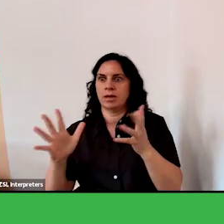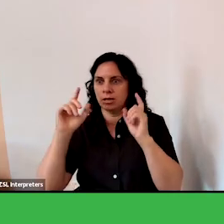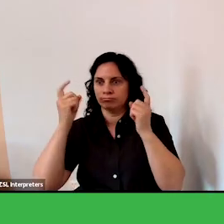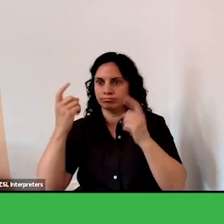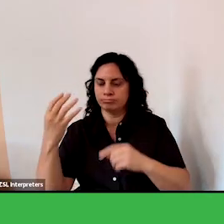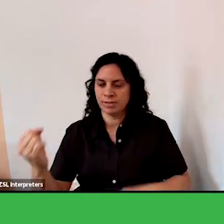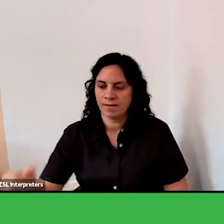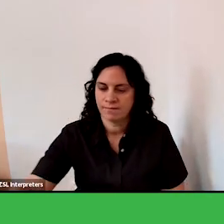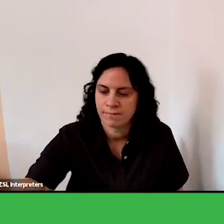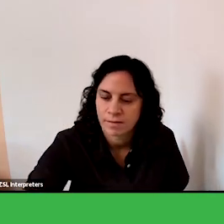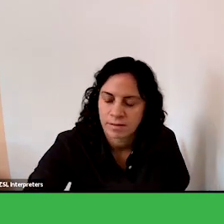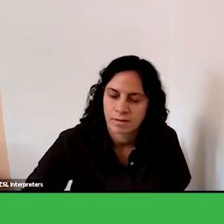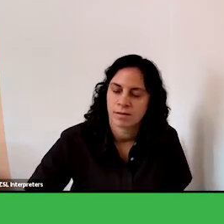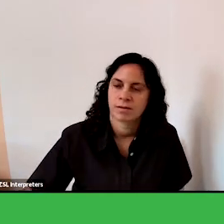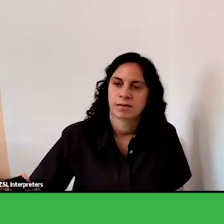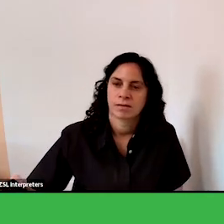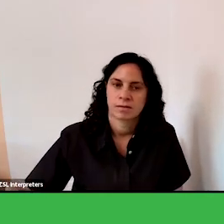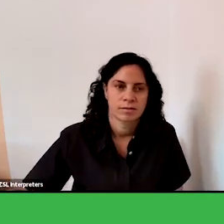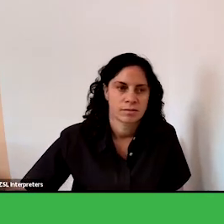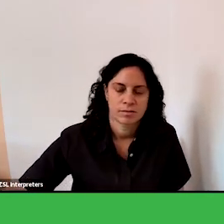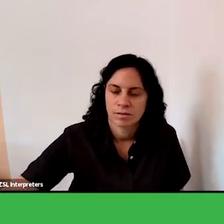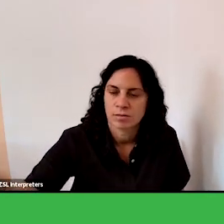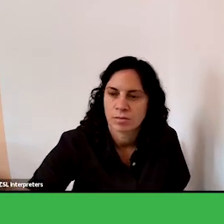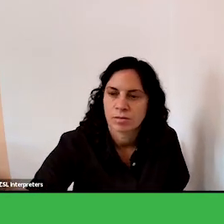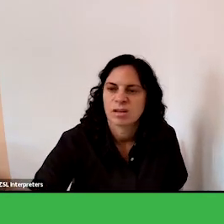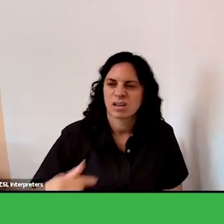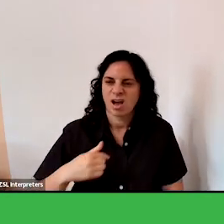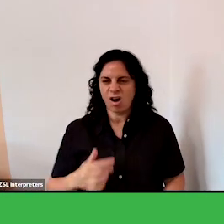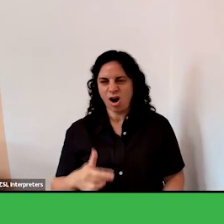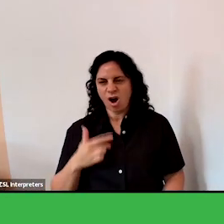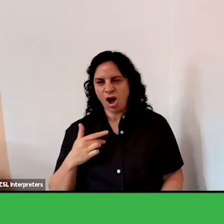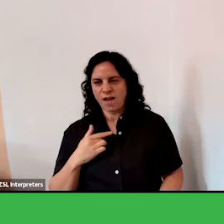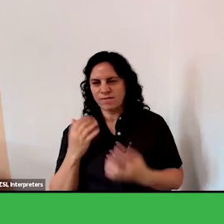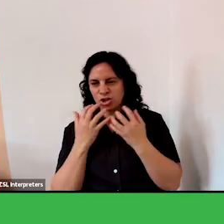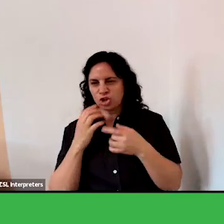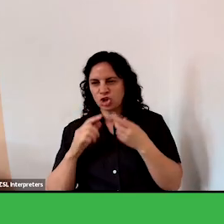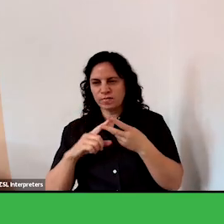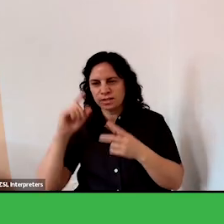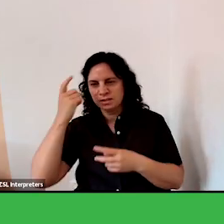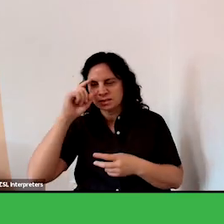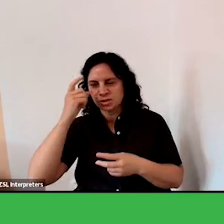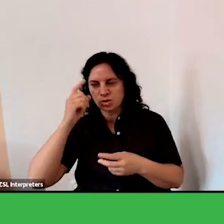Some of the examples of questions we asked were I felt nervous, I felt worried, and I felt like something awful could happen.